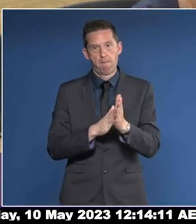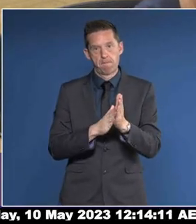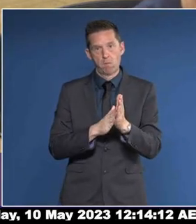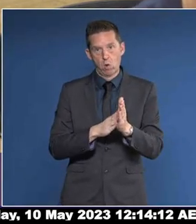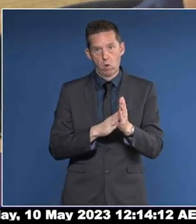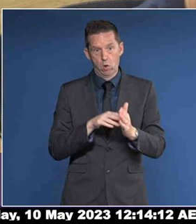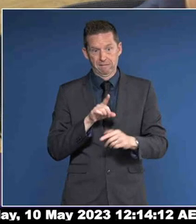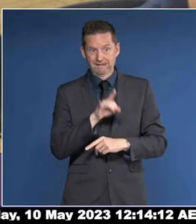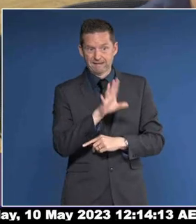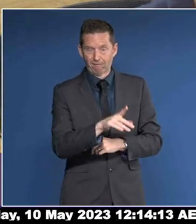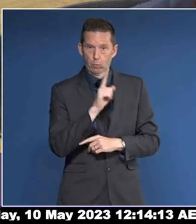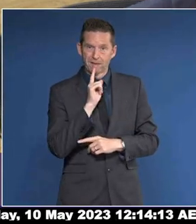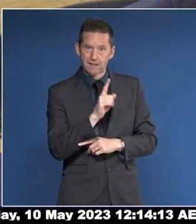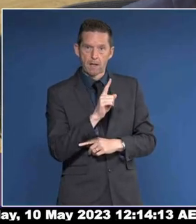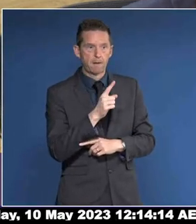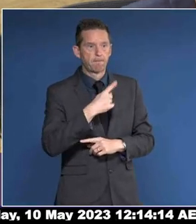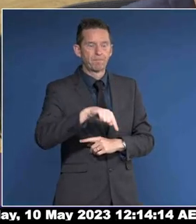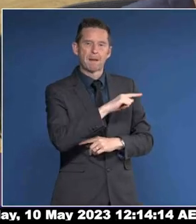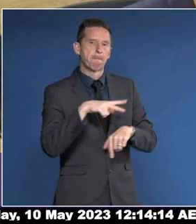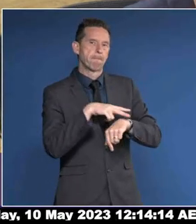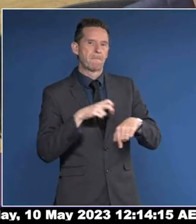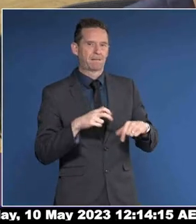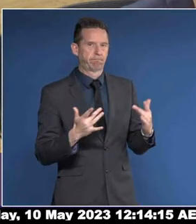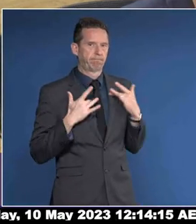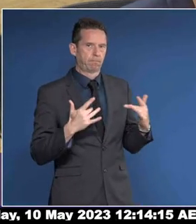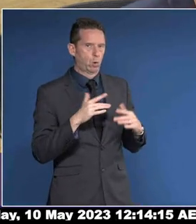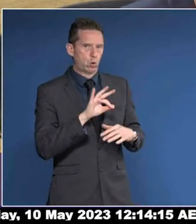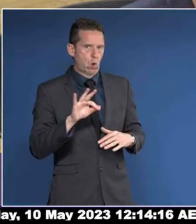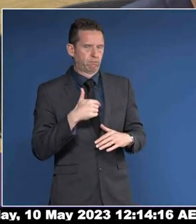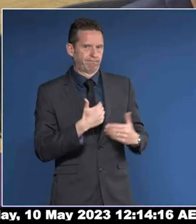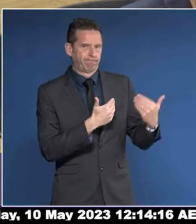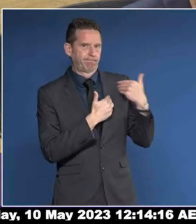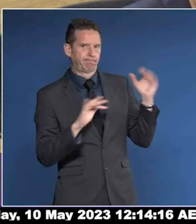an area that we as police have responsibility or relevant expertise; is that